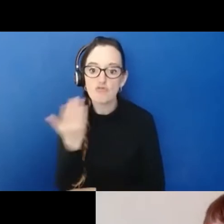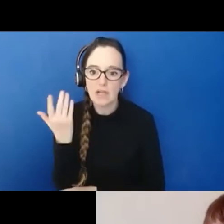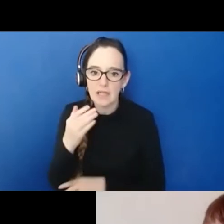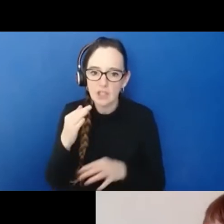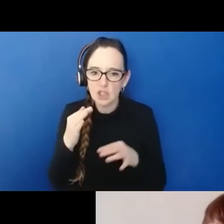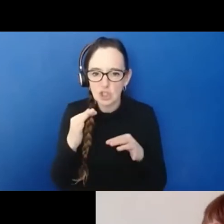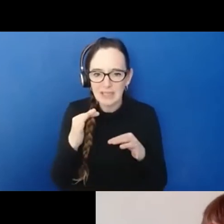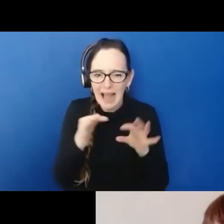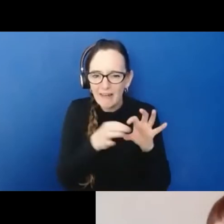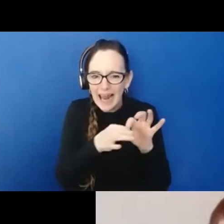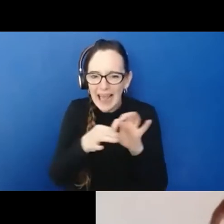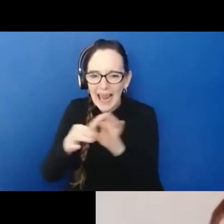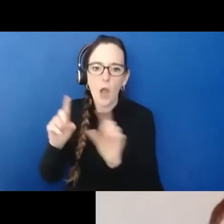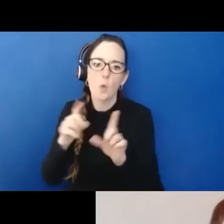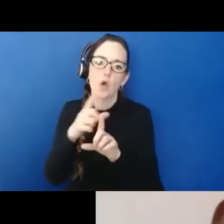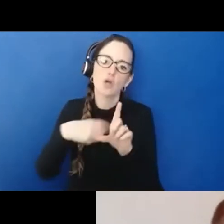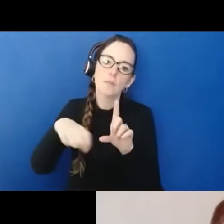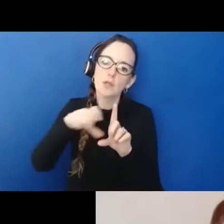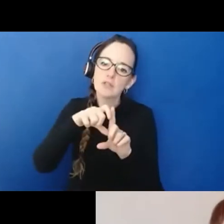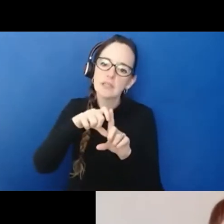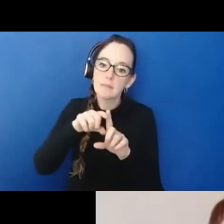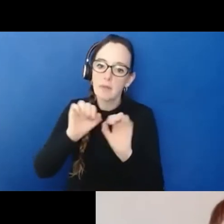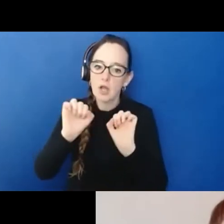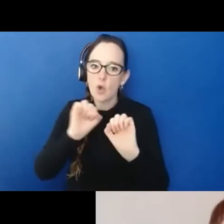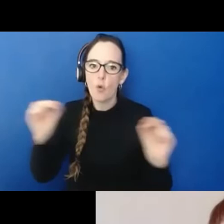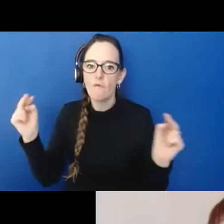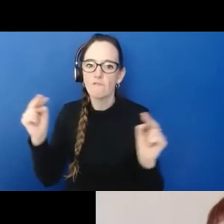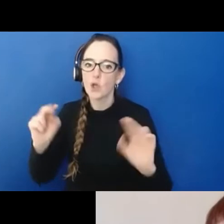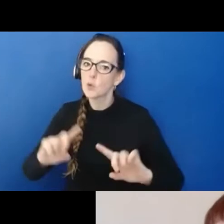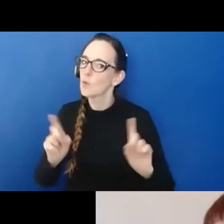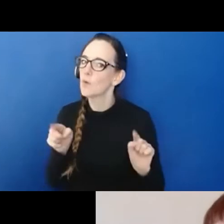but I sent it's conceived of differently by each of you.